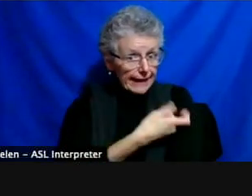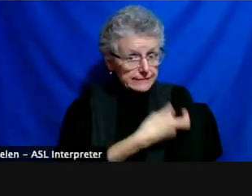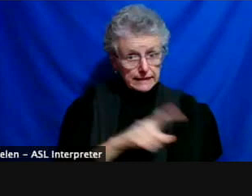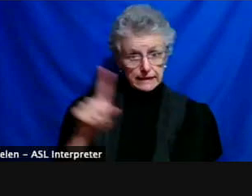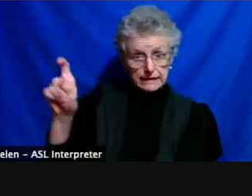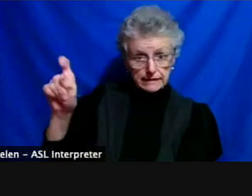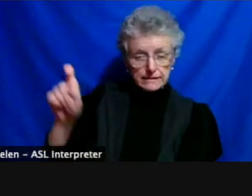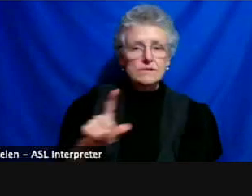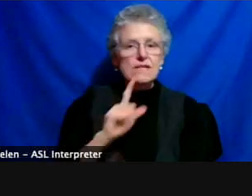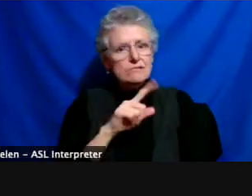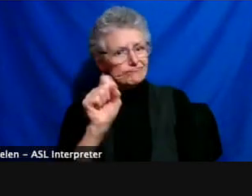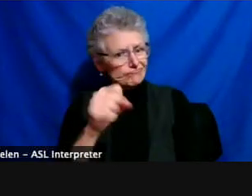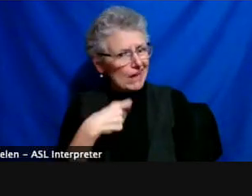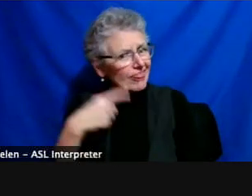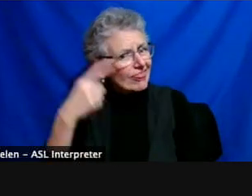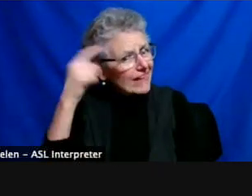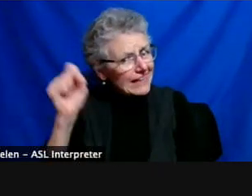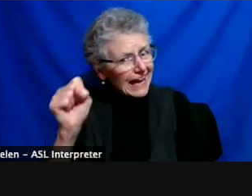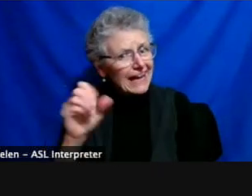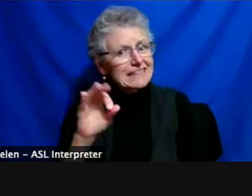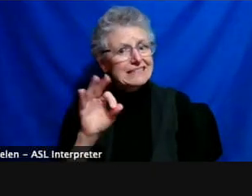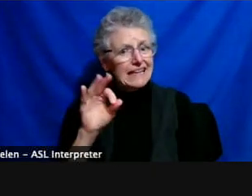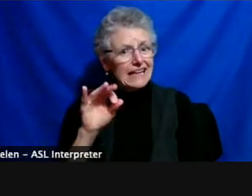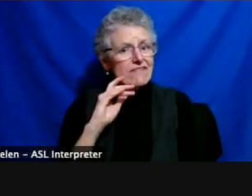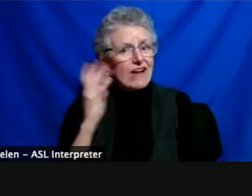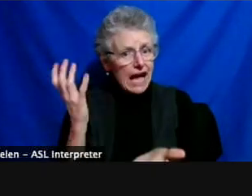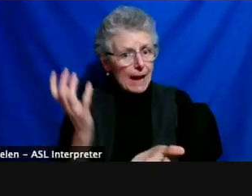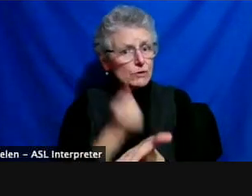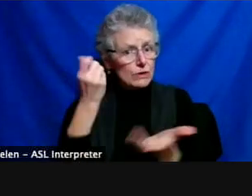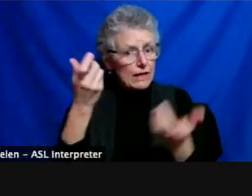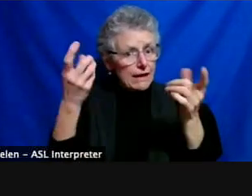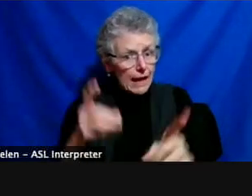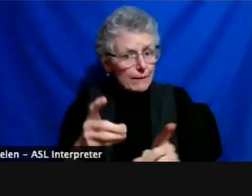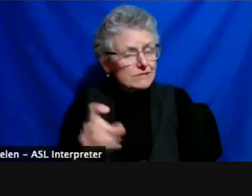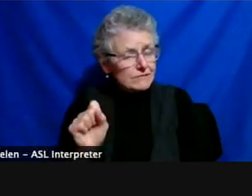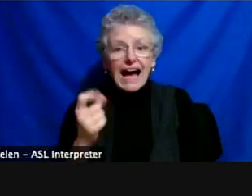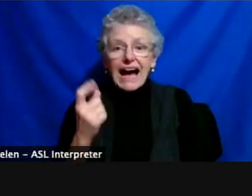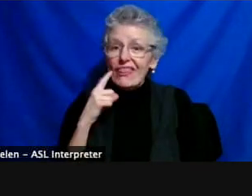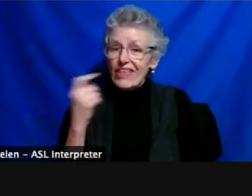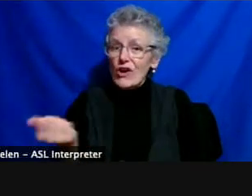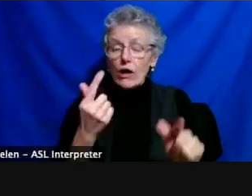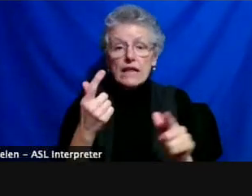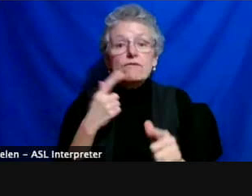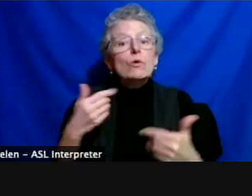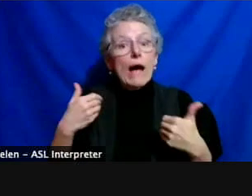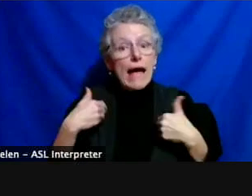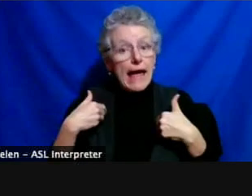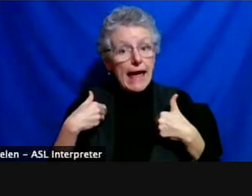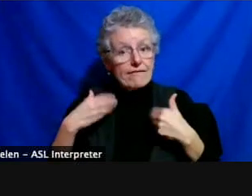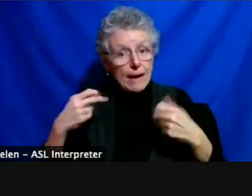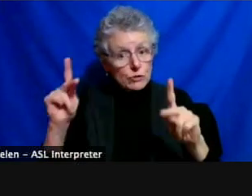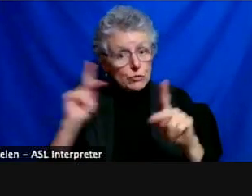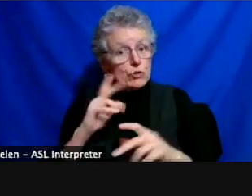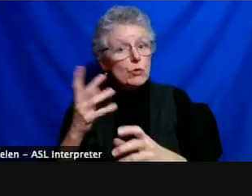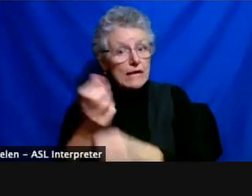I think so, yes, 'cause if there's the opportunity. I think if you have an opportunity to get a vaccine, get it.